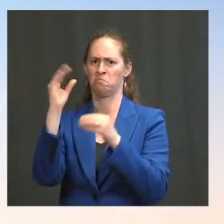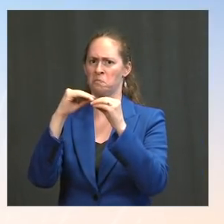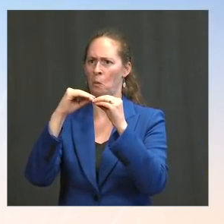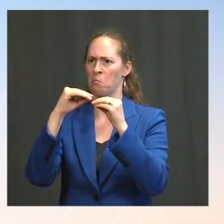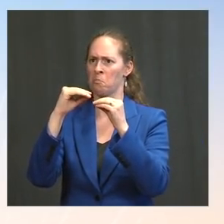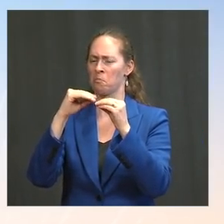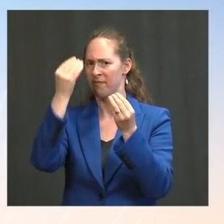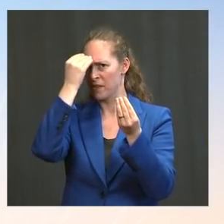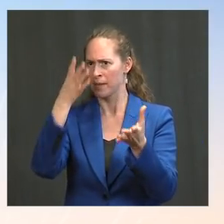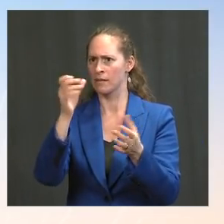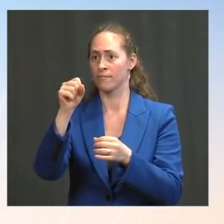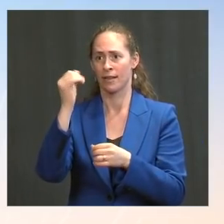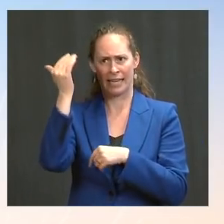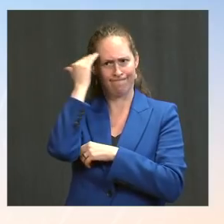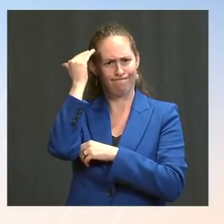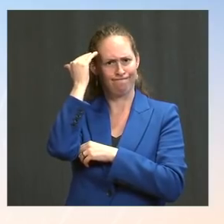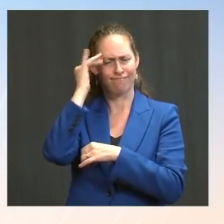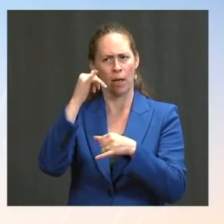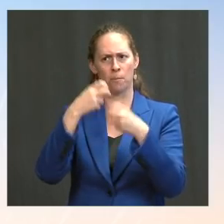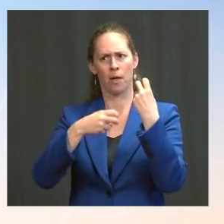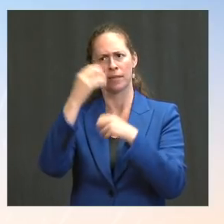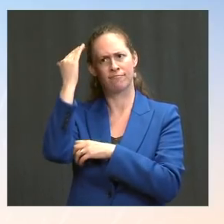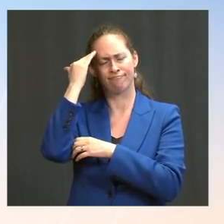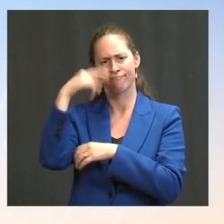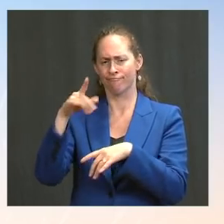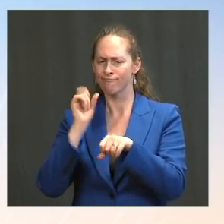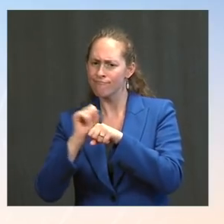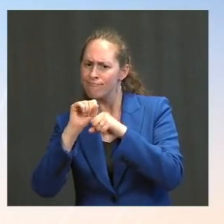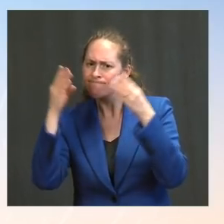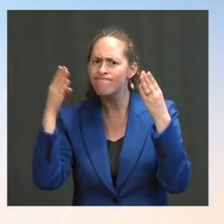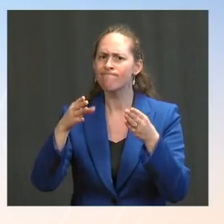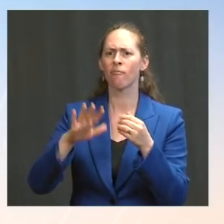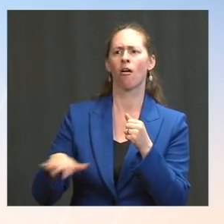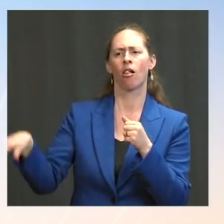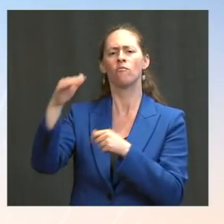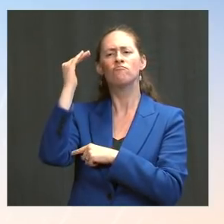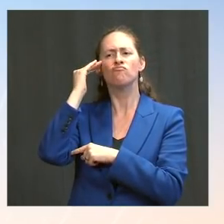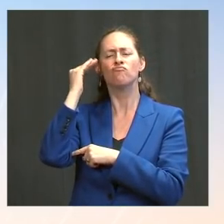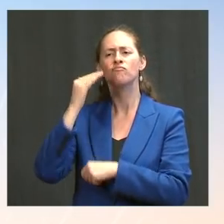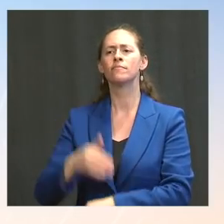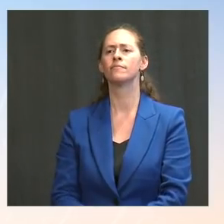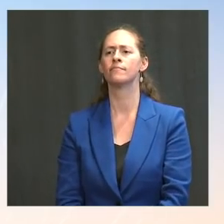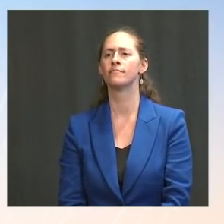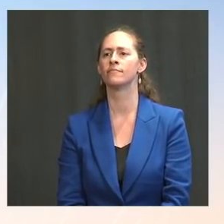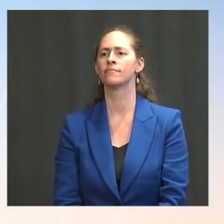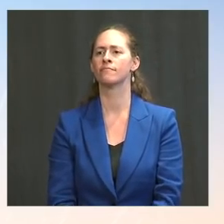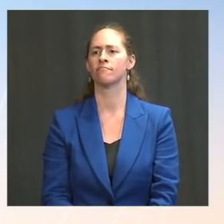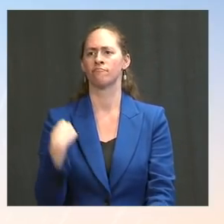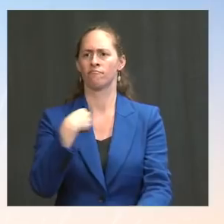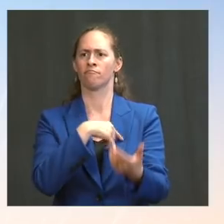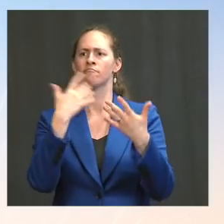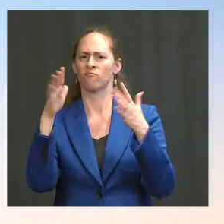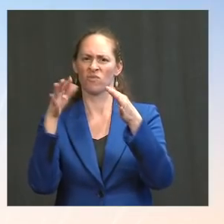across the whole of government, and the actions that I outlined with respect to the Department of Transportation is one element of it.